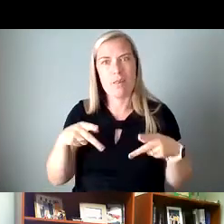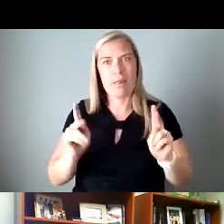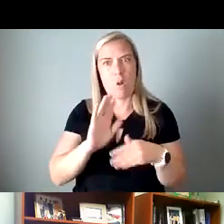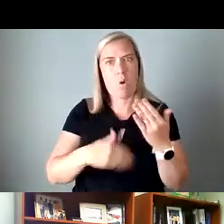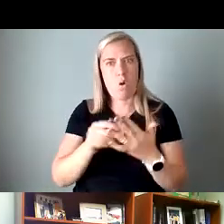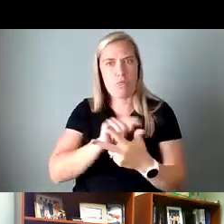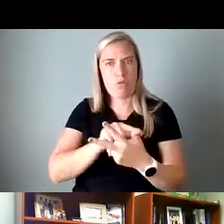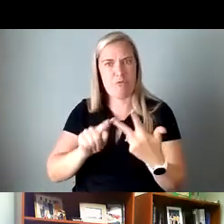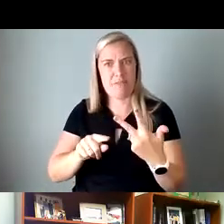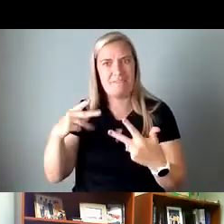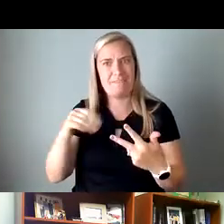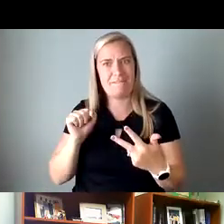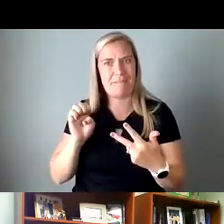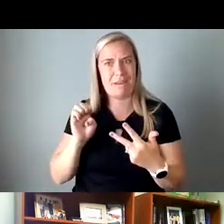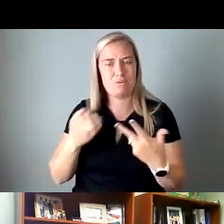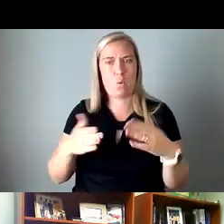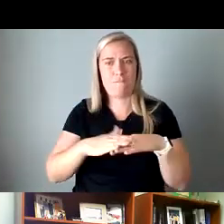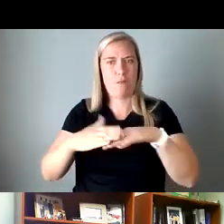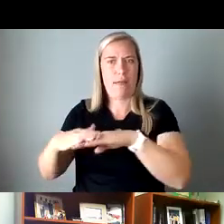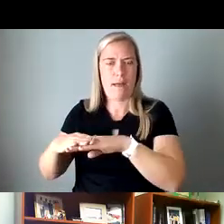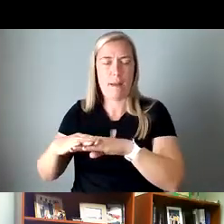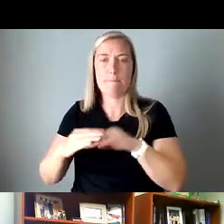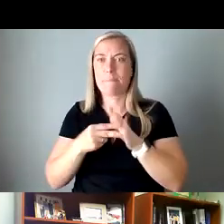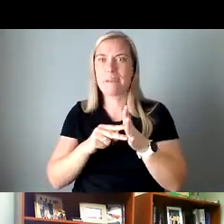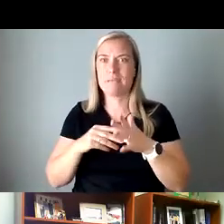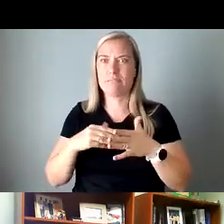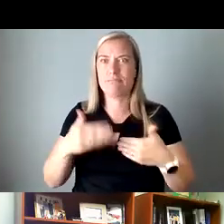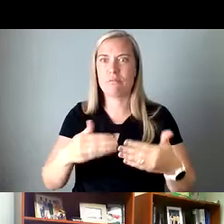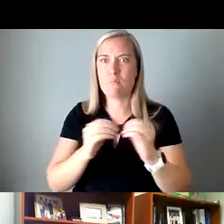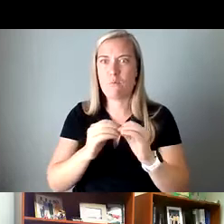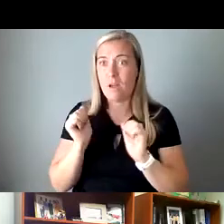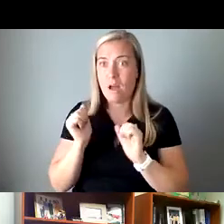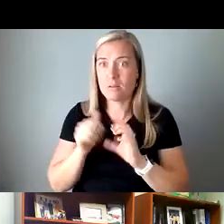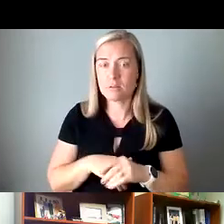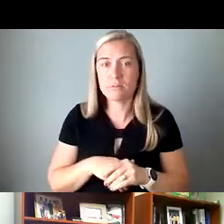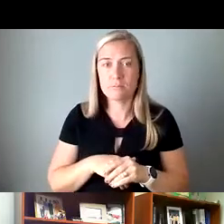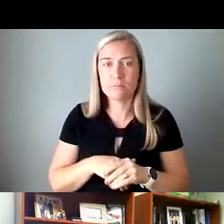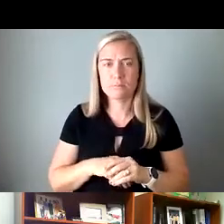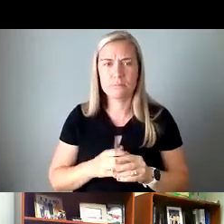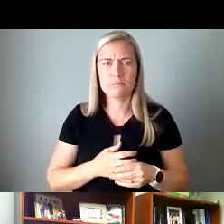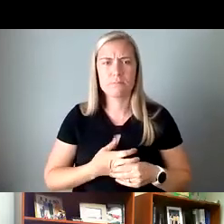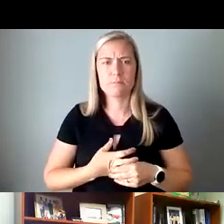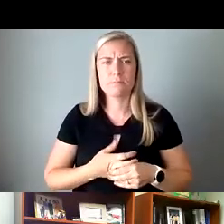and sped up the process quite a lot. Additionally pharmaceutical companies started to manufacture